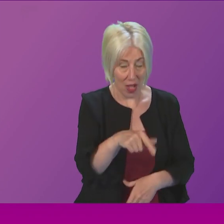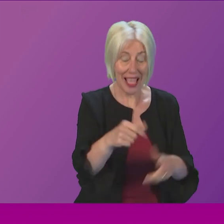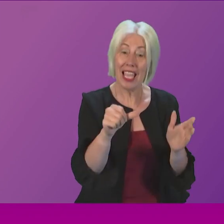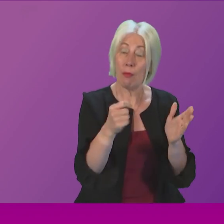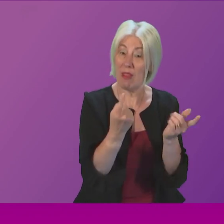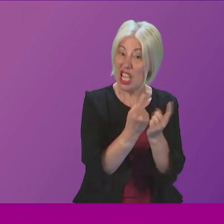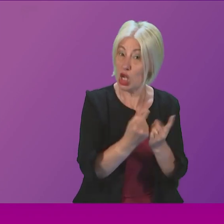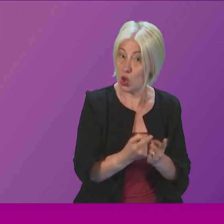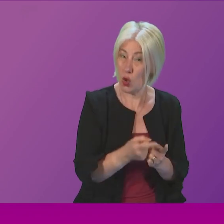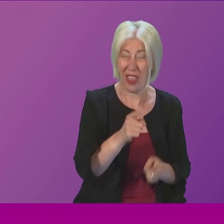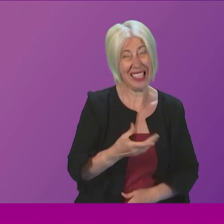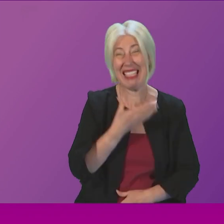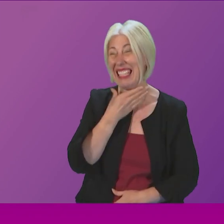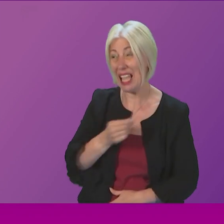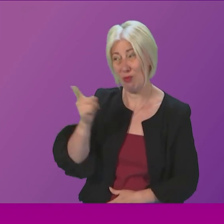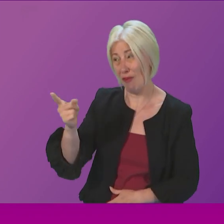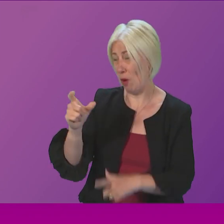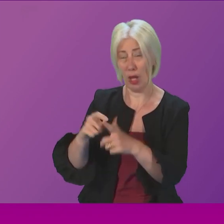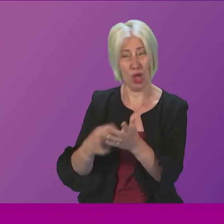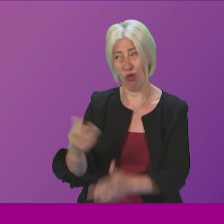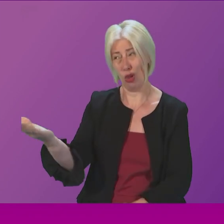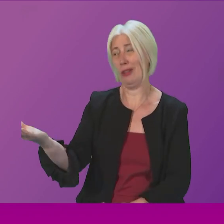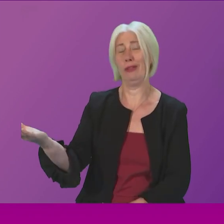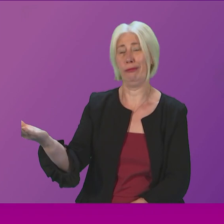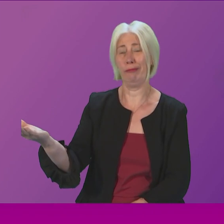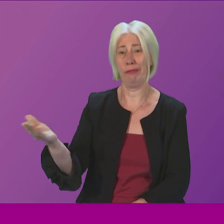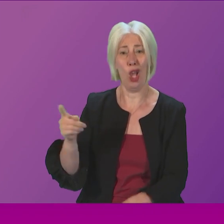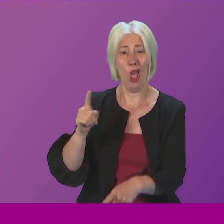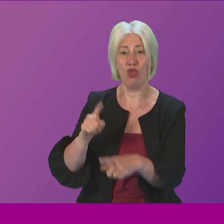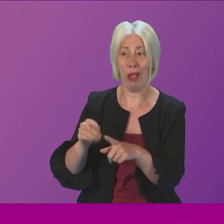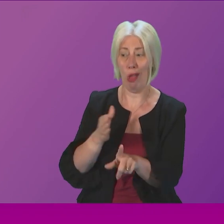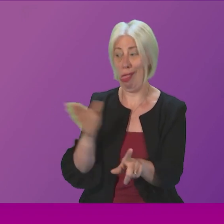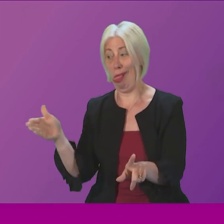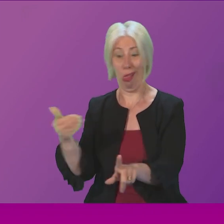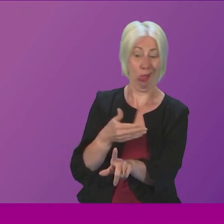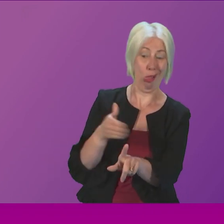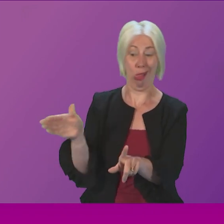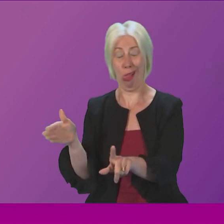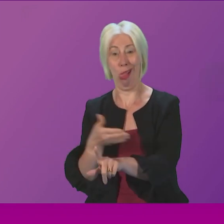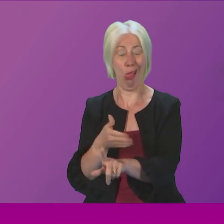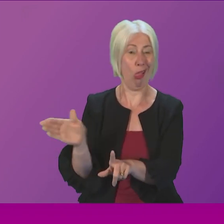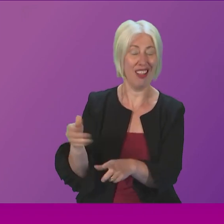This is desperate stuff from Douglas Ross, who is no doubt trying to dodge and deflect